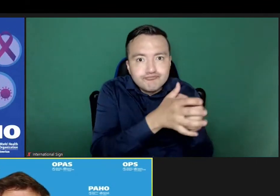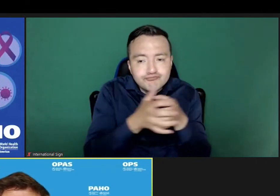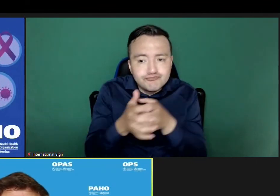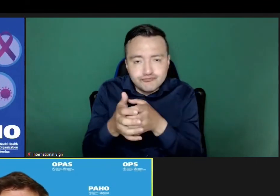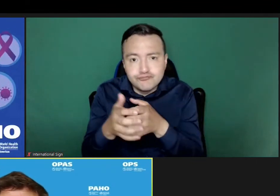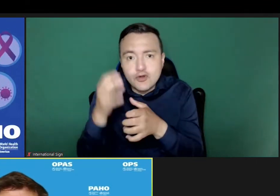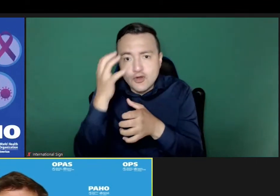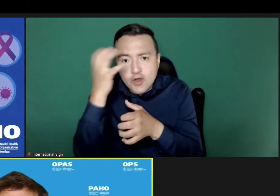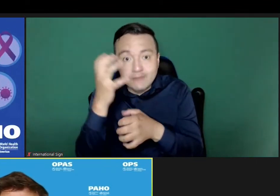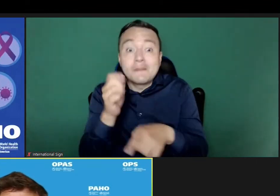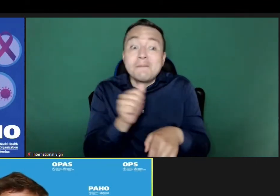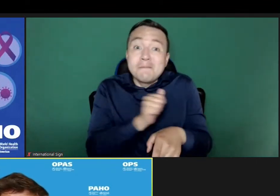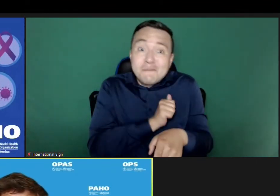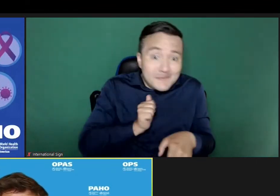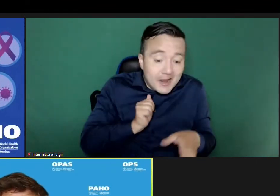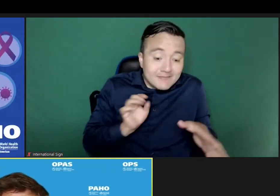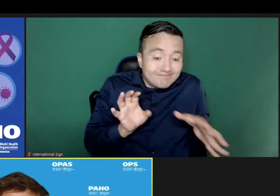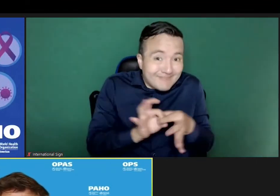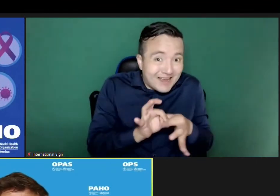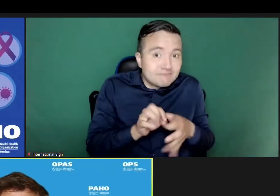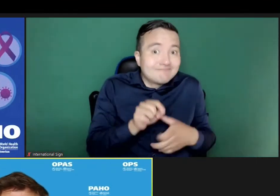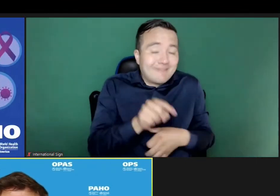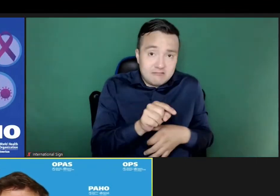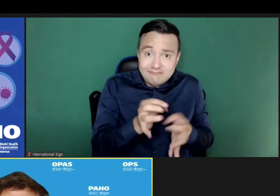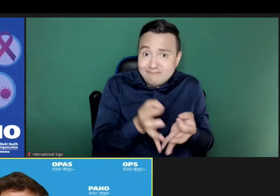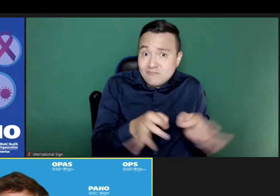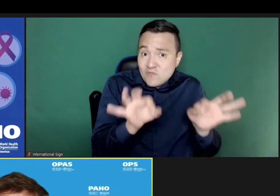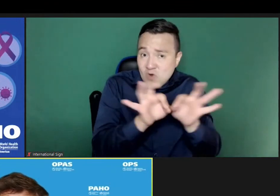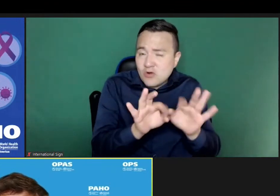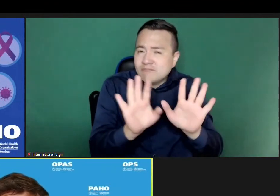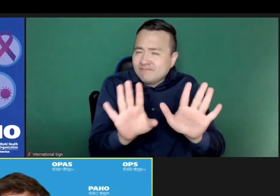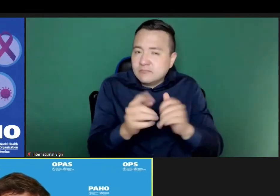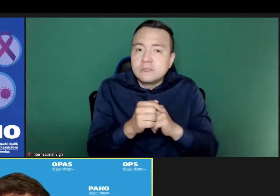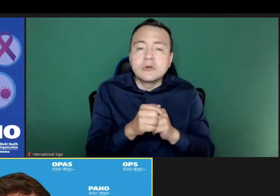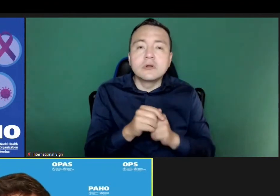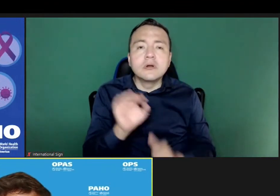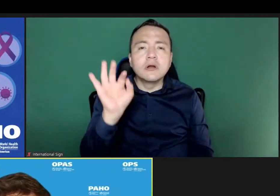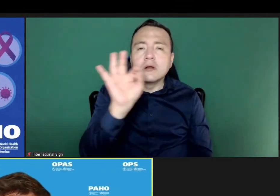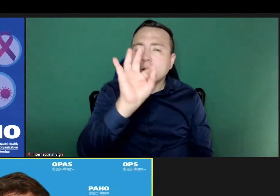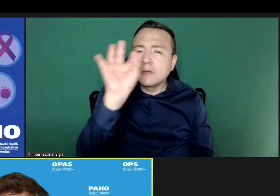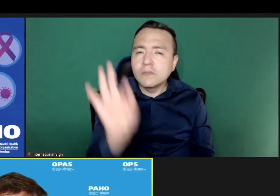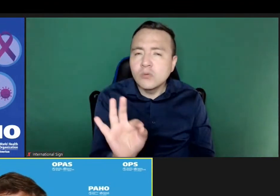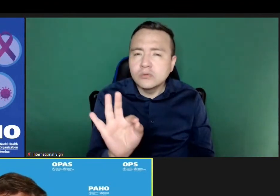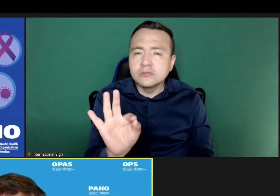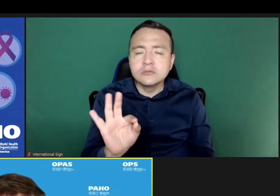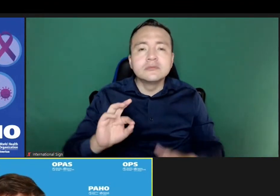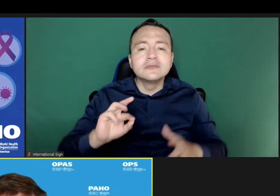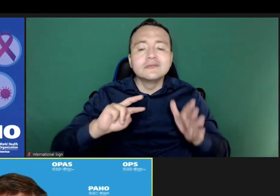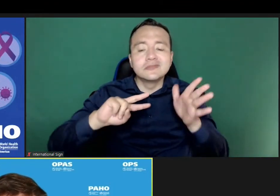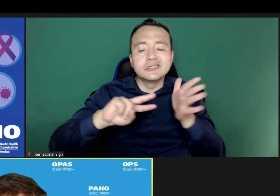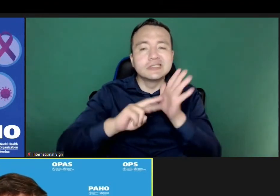The question really arises in terms of the governance and regulatory mechanisms that we need to put in